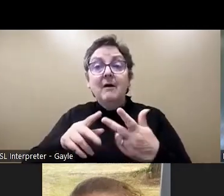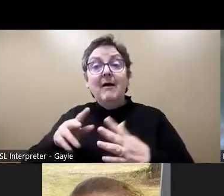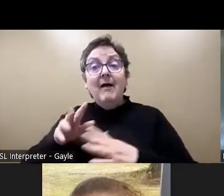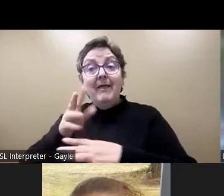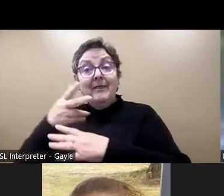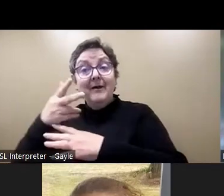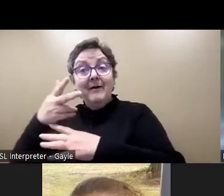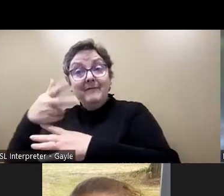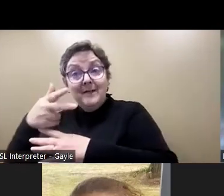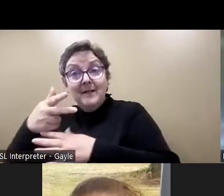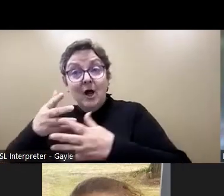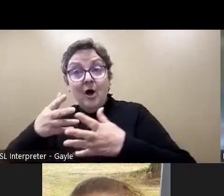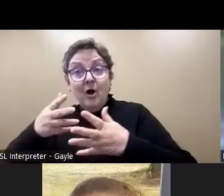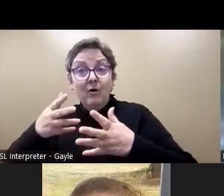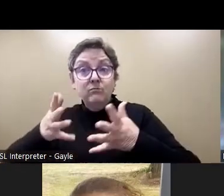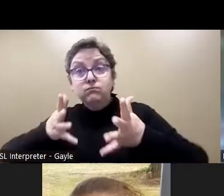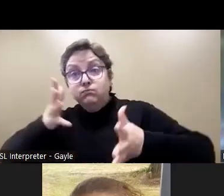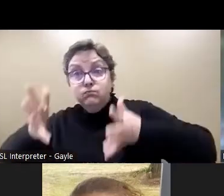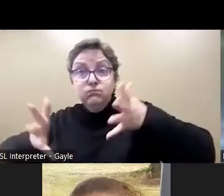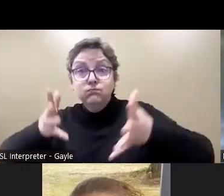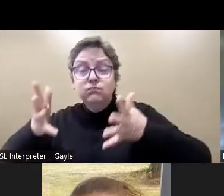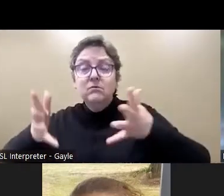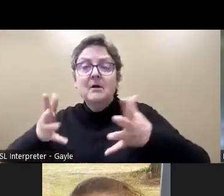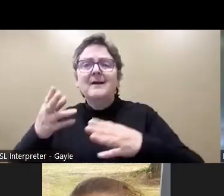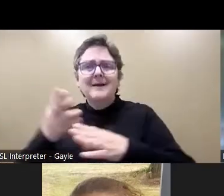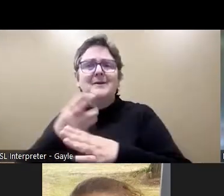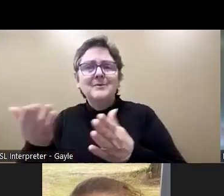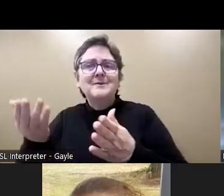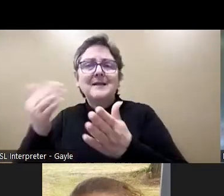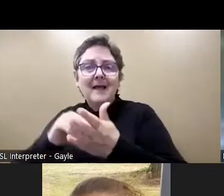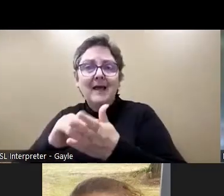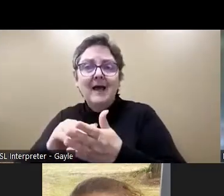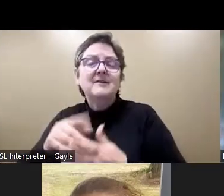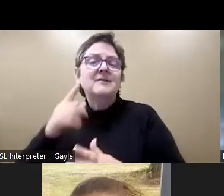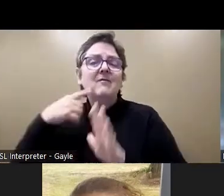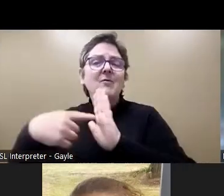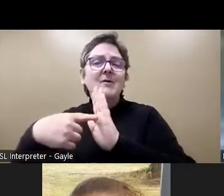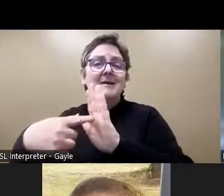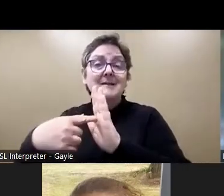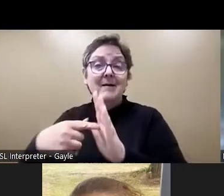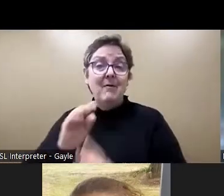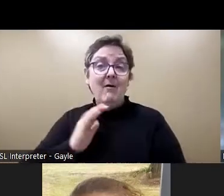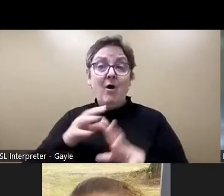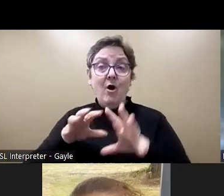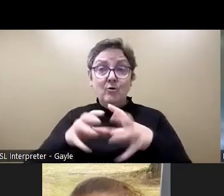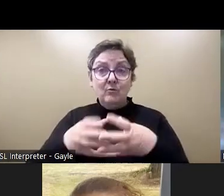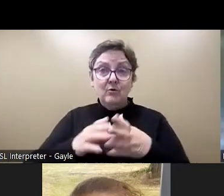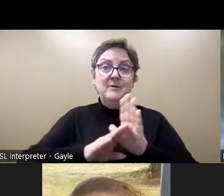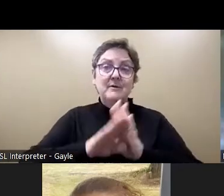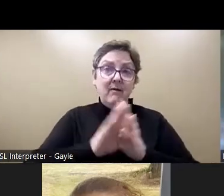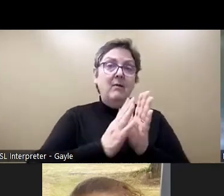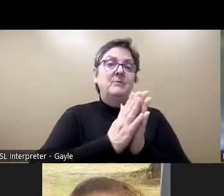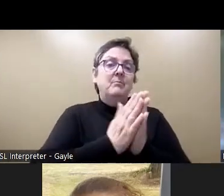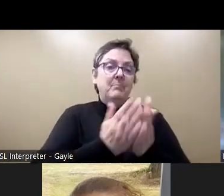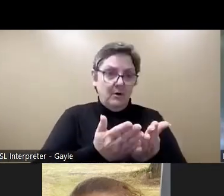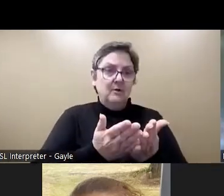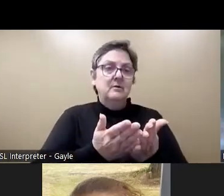And so we've had books that we originally developed as a book to be delivered on an app,